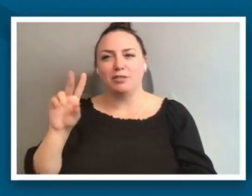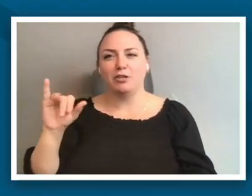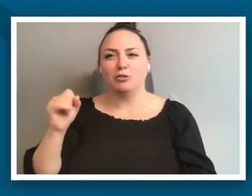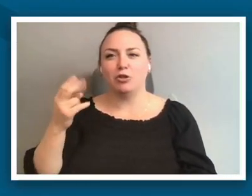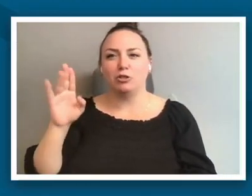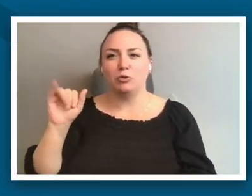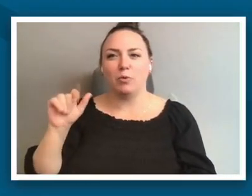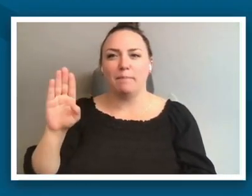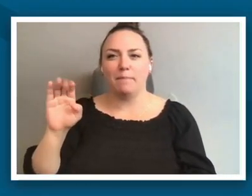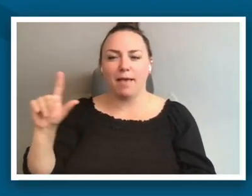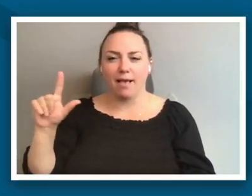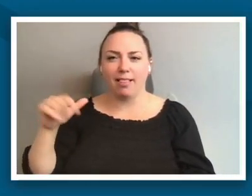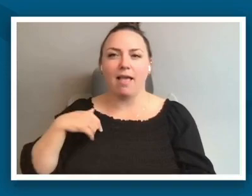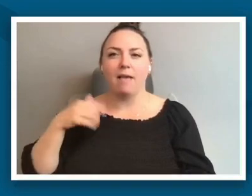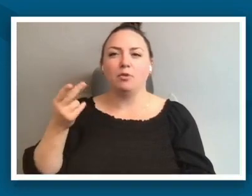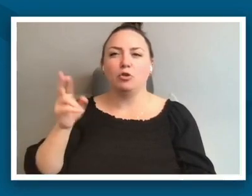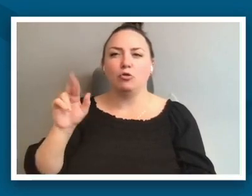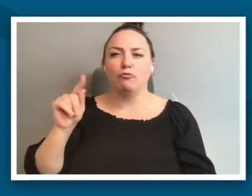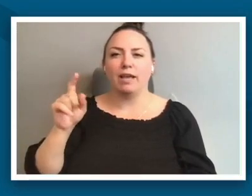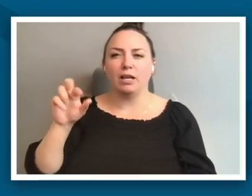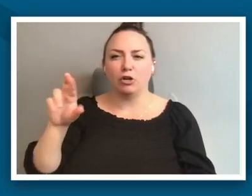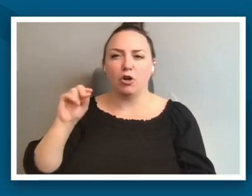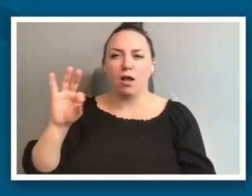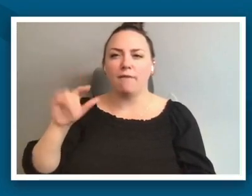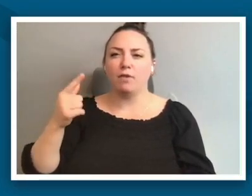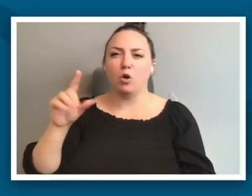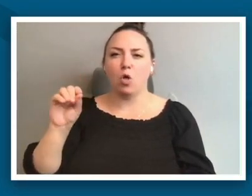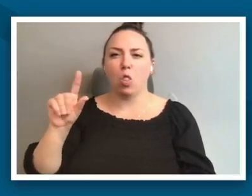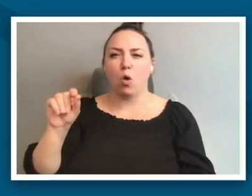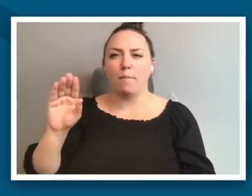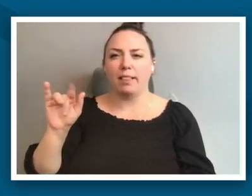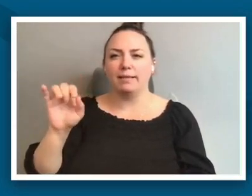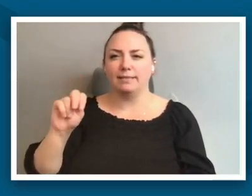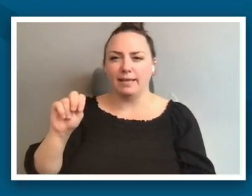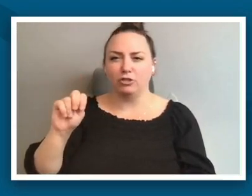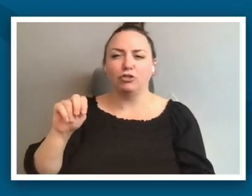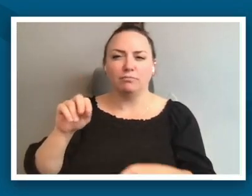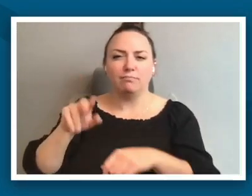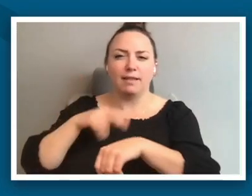globalization at the national museum of natural history